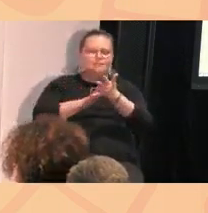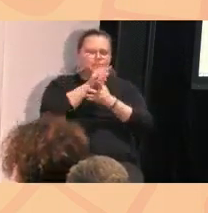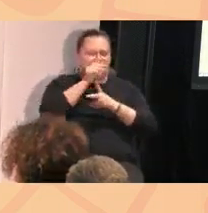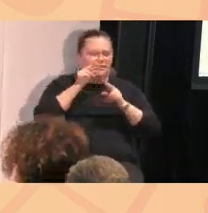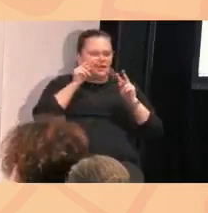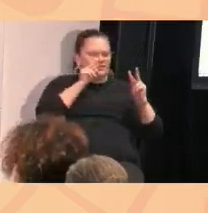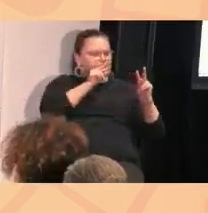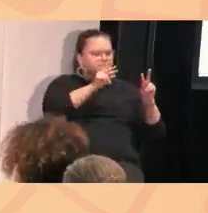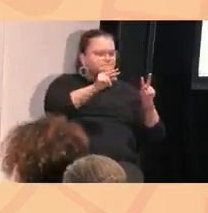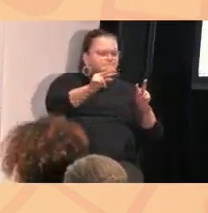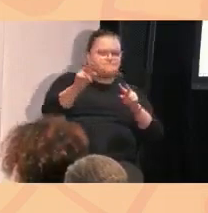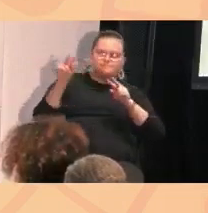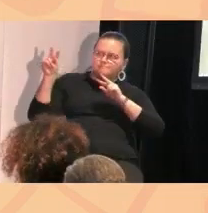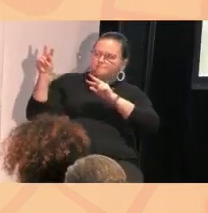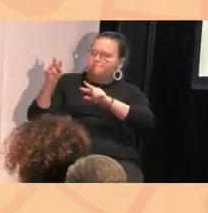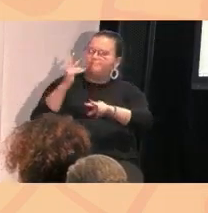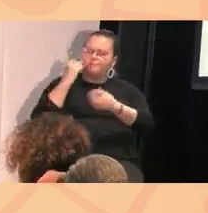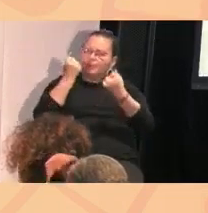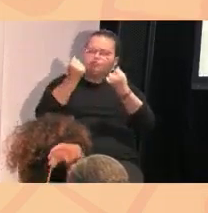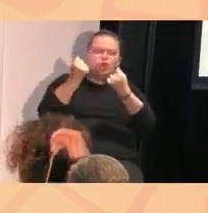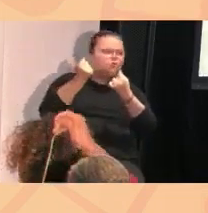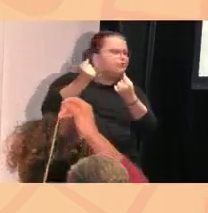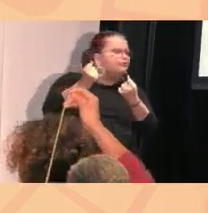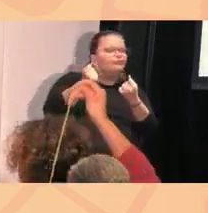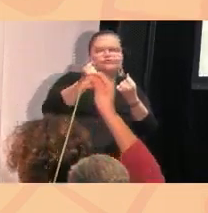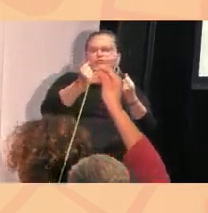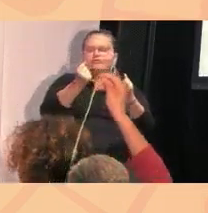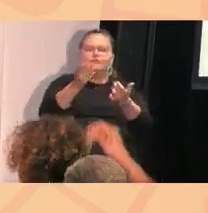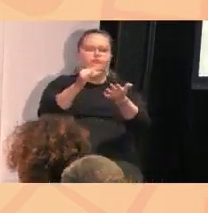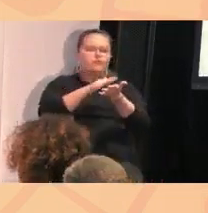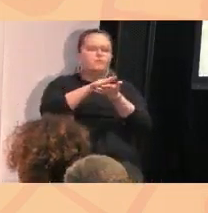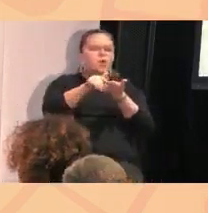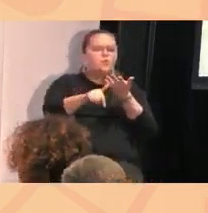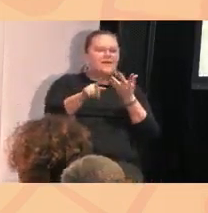and the thinking around where it would be the optimum locations